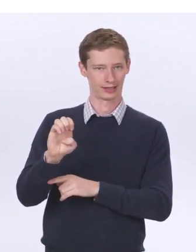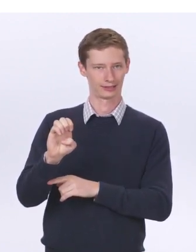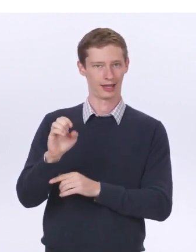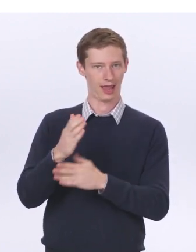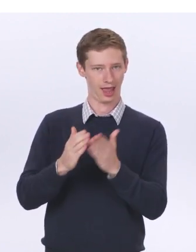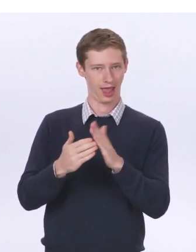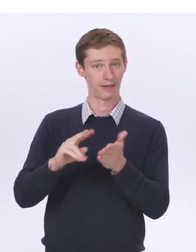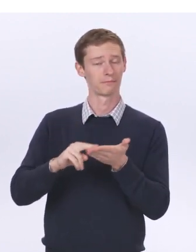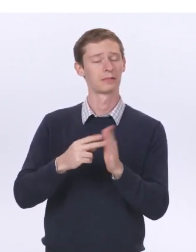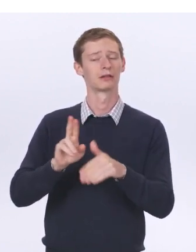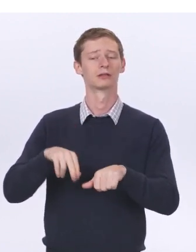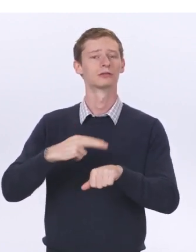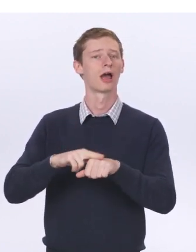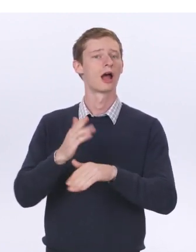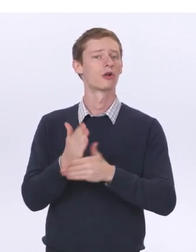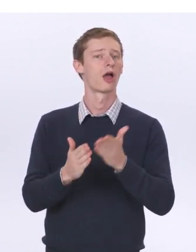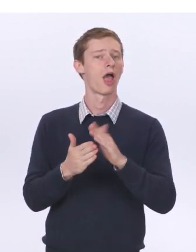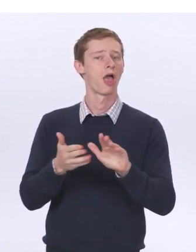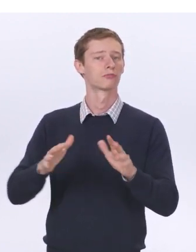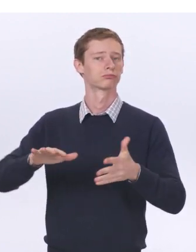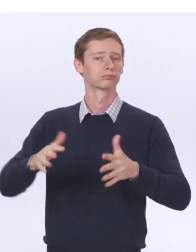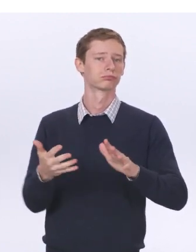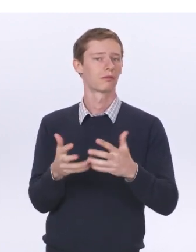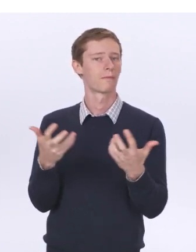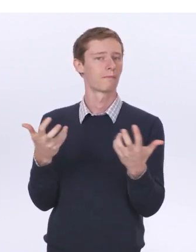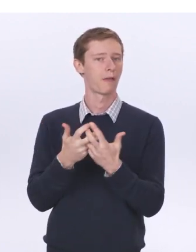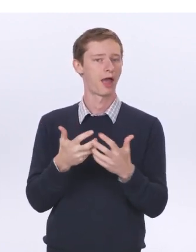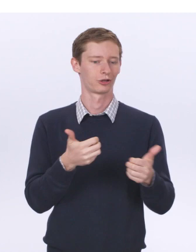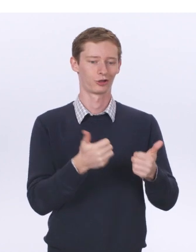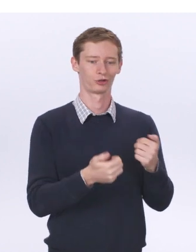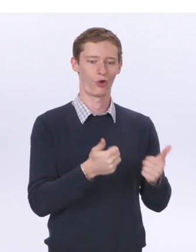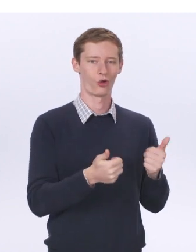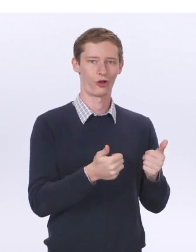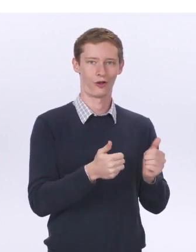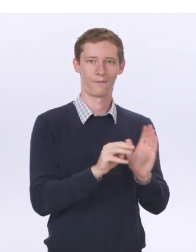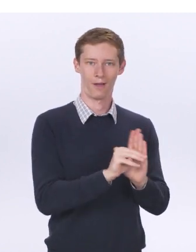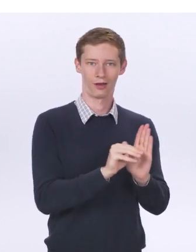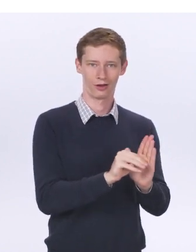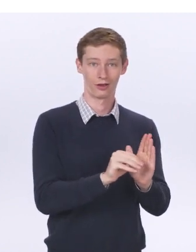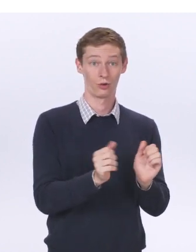and with simultaneous hands and controllers, not only can you seamlessly transition between the two,